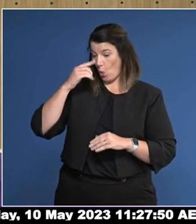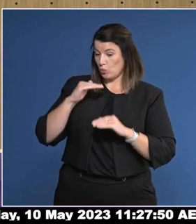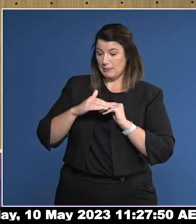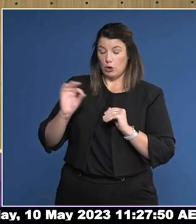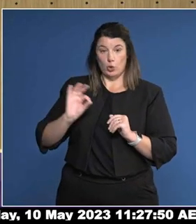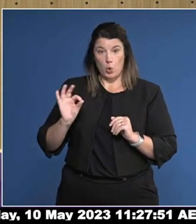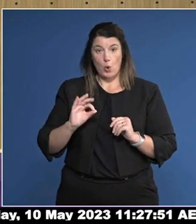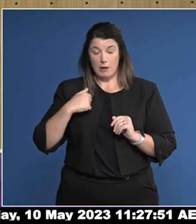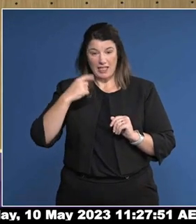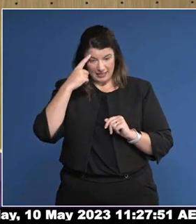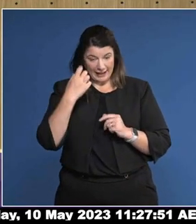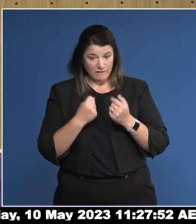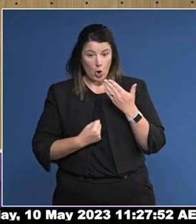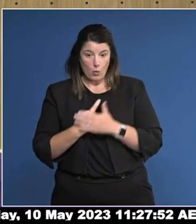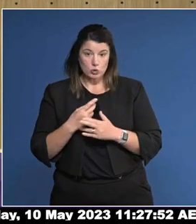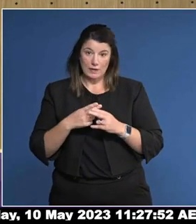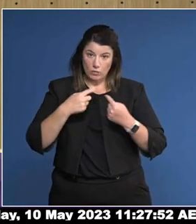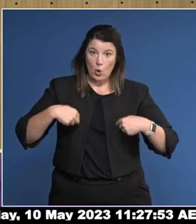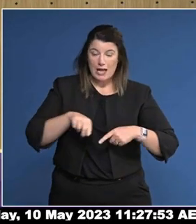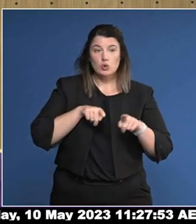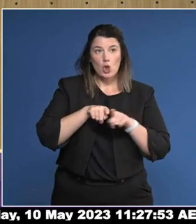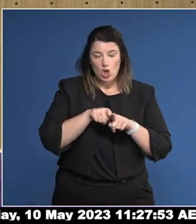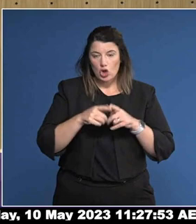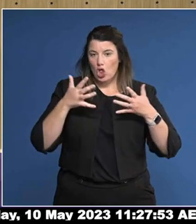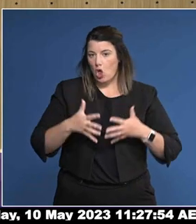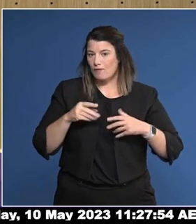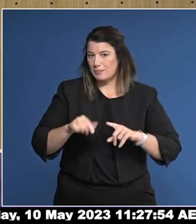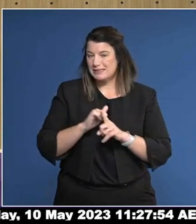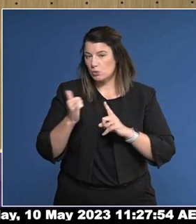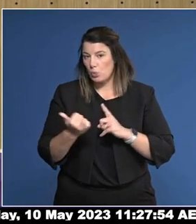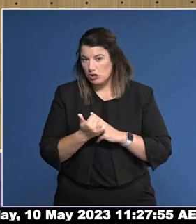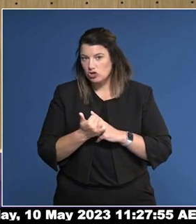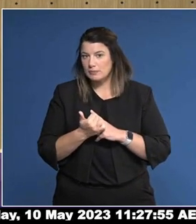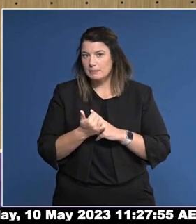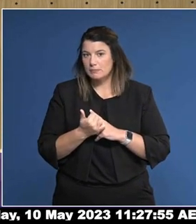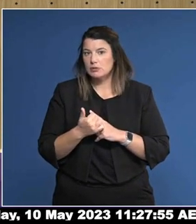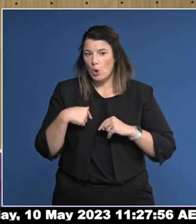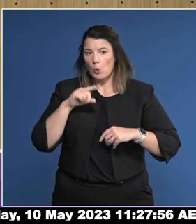opportunity for us to certainly learn a lot from this case so would be supportive of a review being conducted.